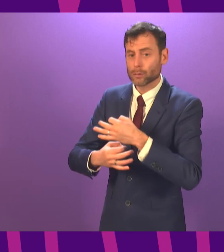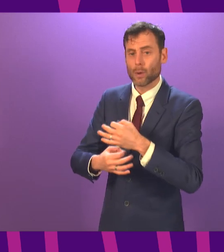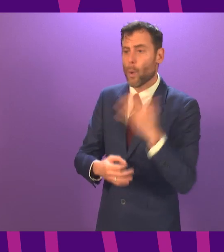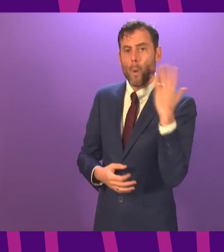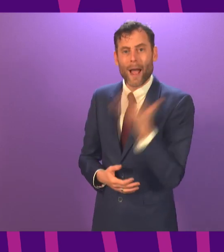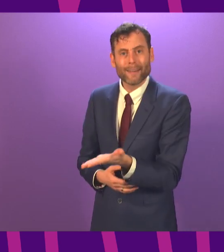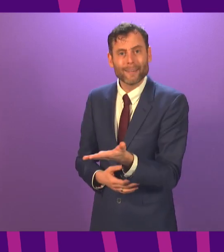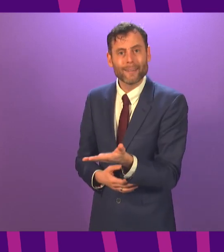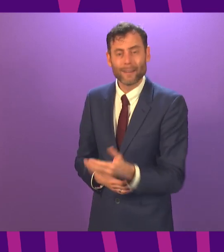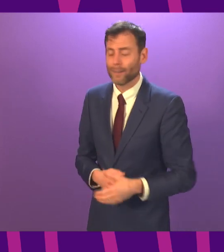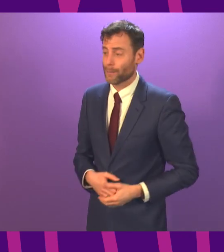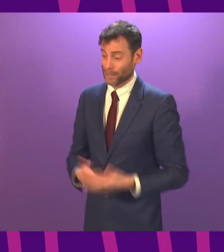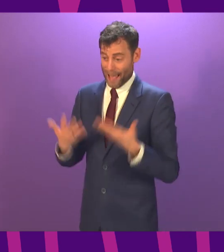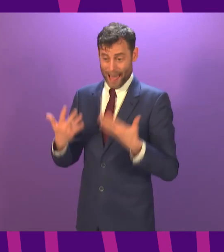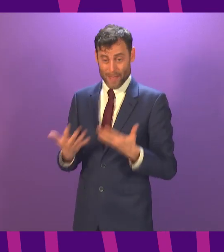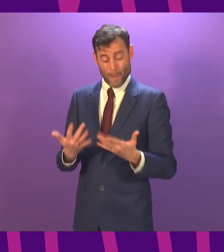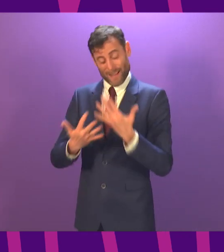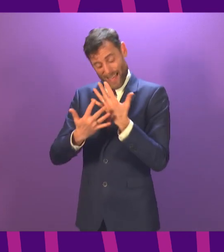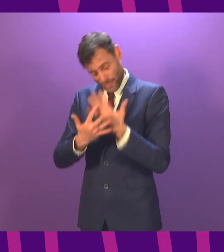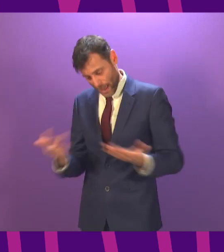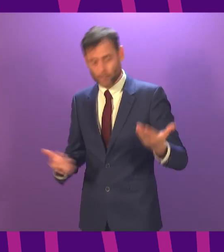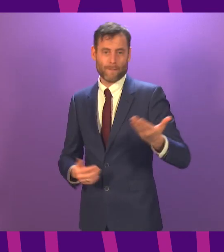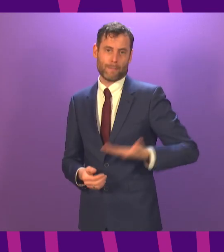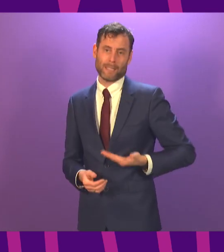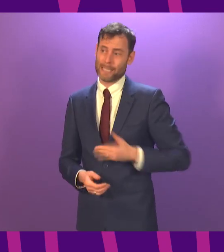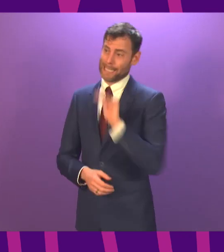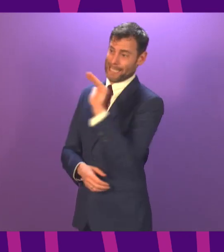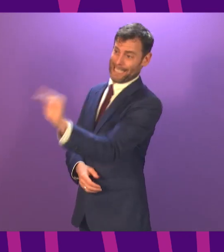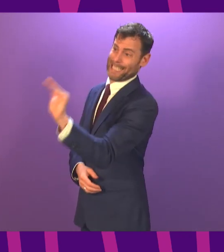Ryan Hutchins and thousands of small business owners like him are calling on the First Minister